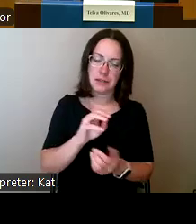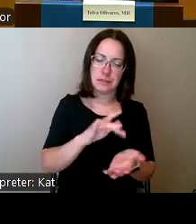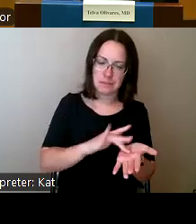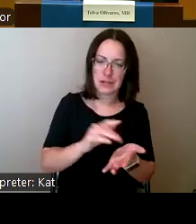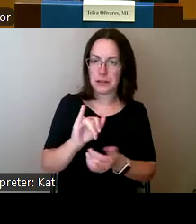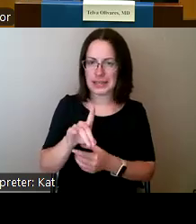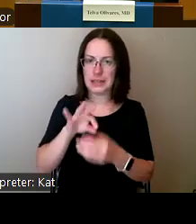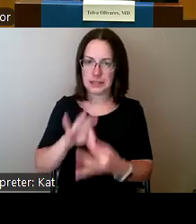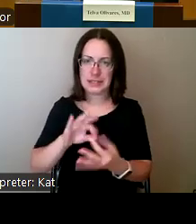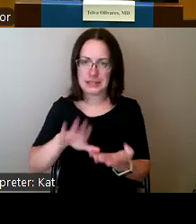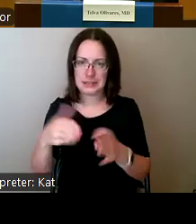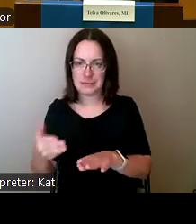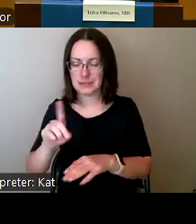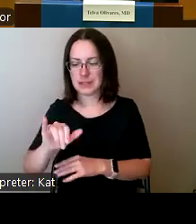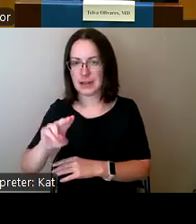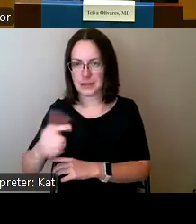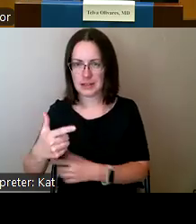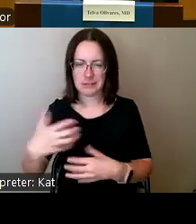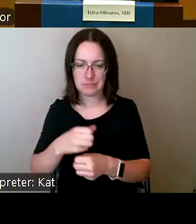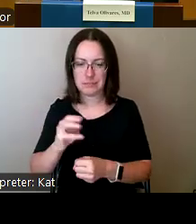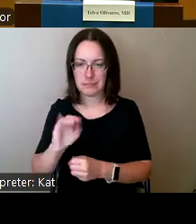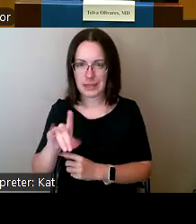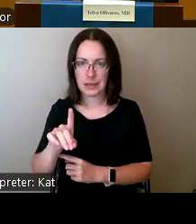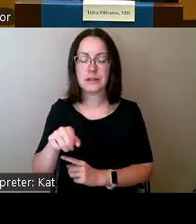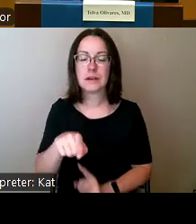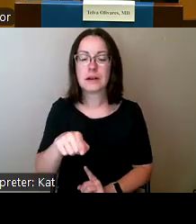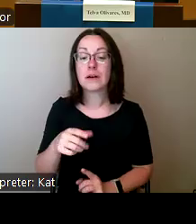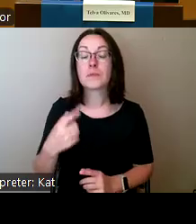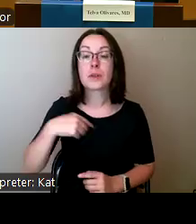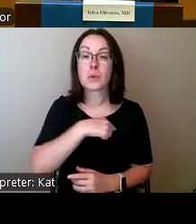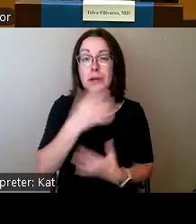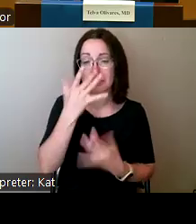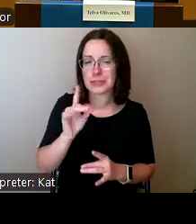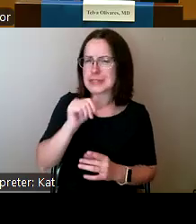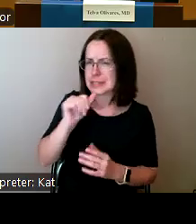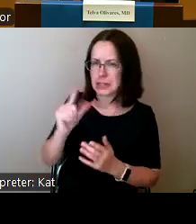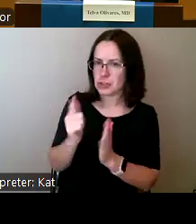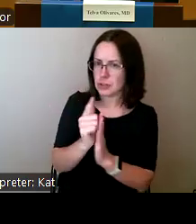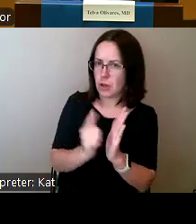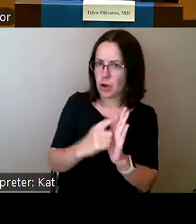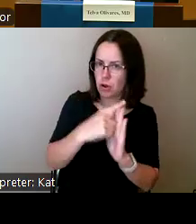the interest here is about more than the law. So the law becomes active today, but much of what